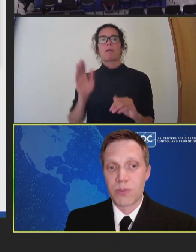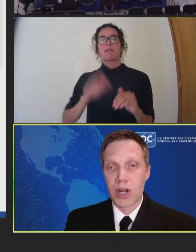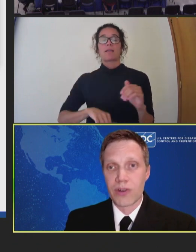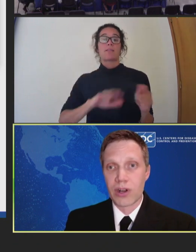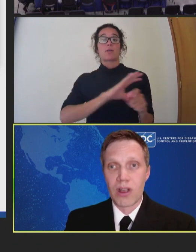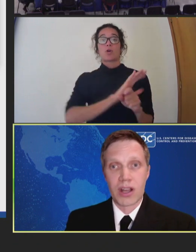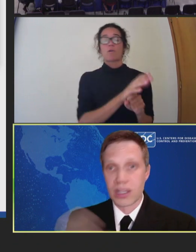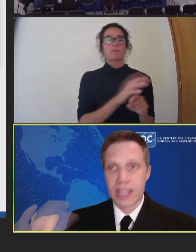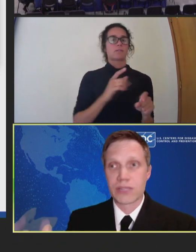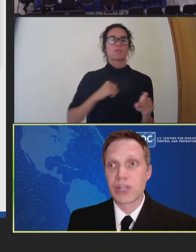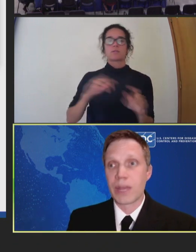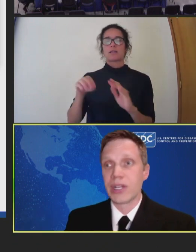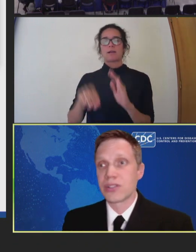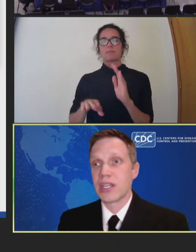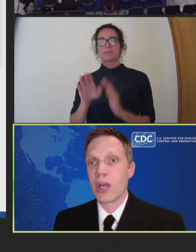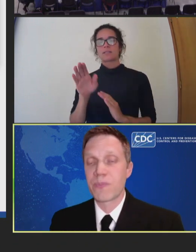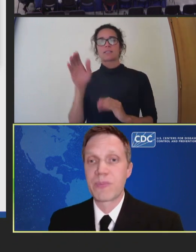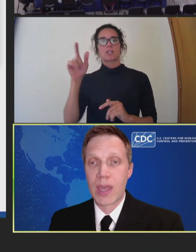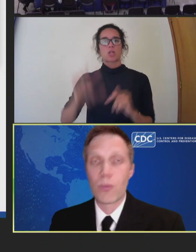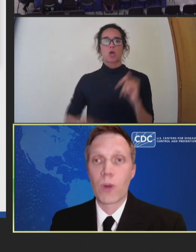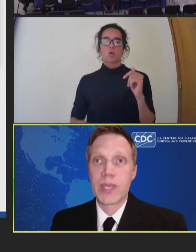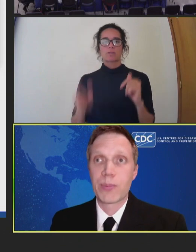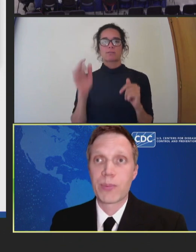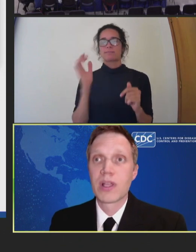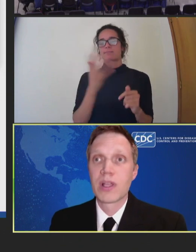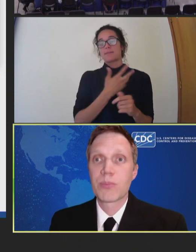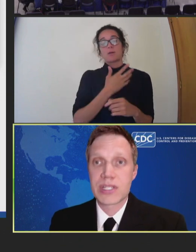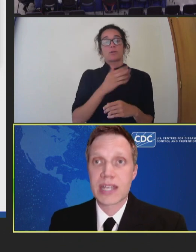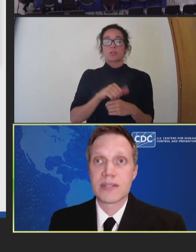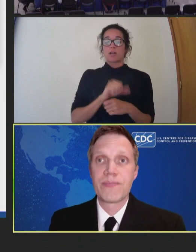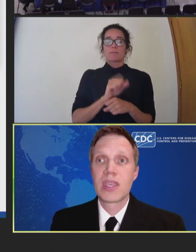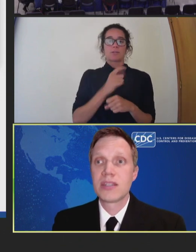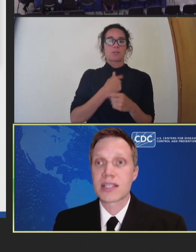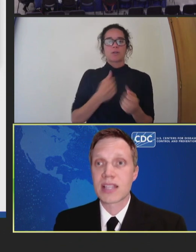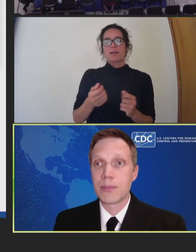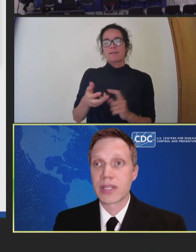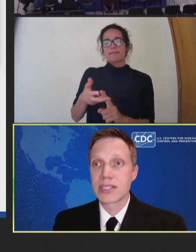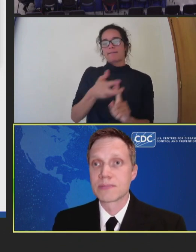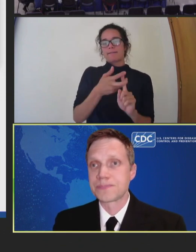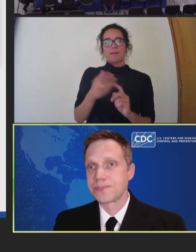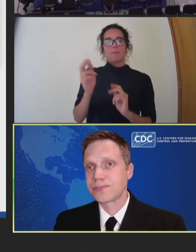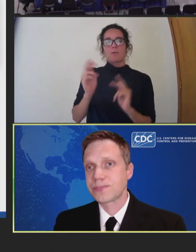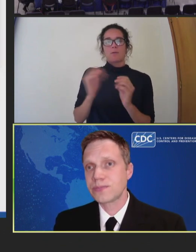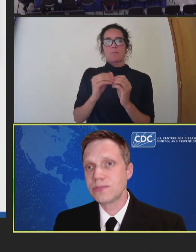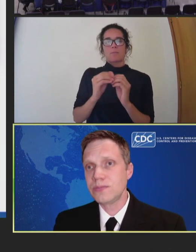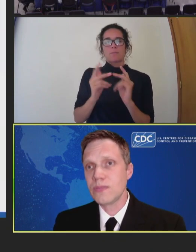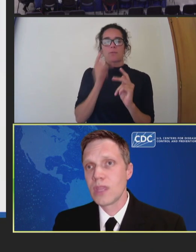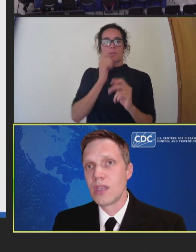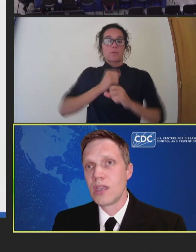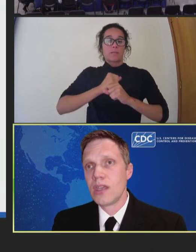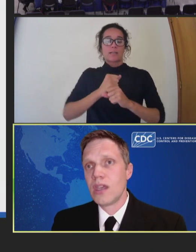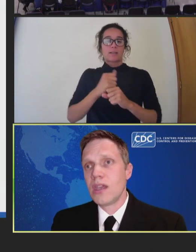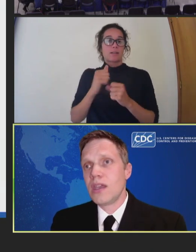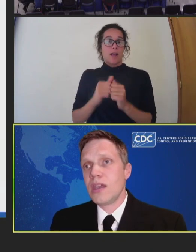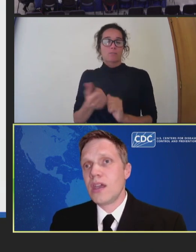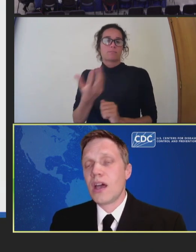part of our collective job here to help get more people protected. Next slide, please.